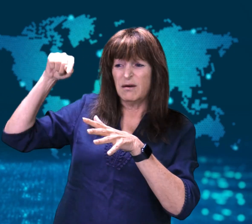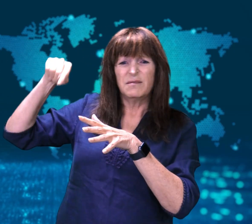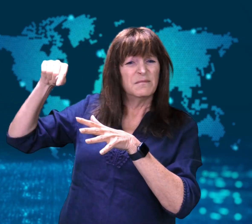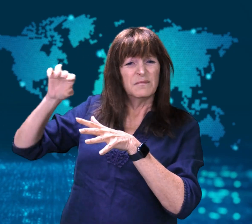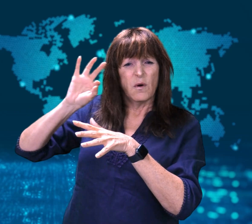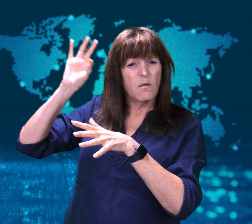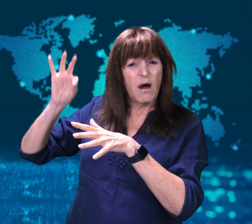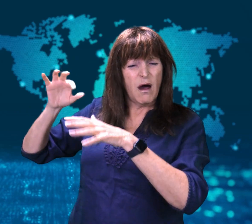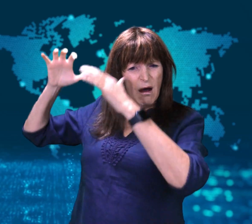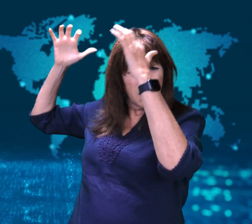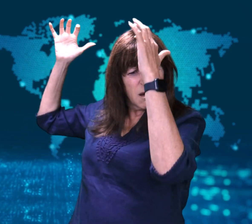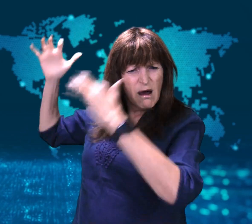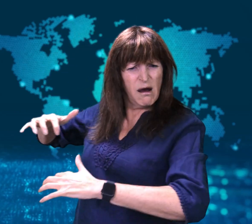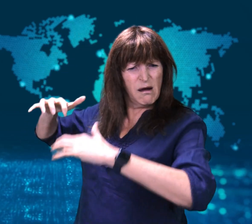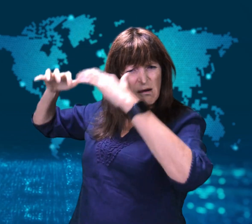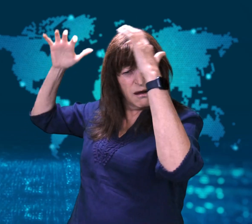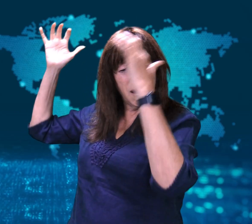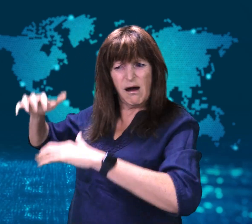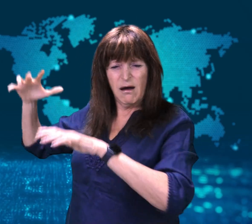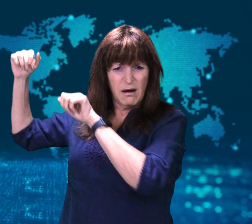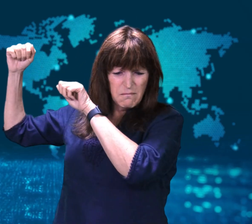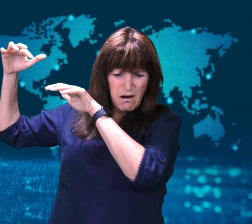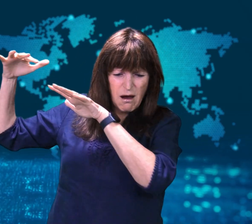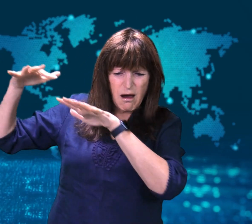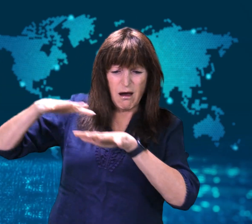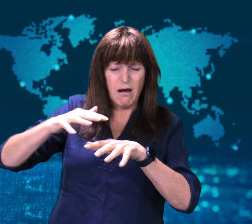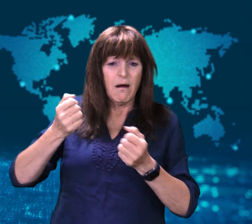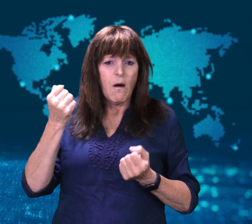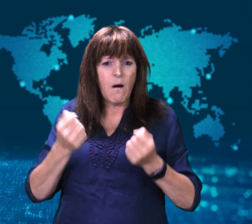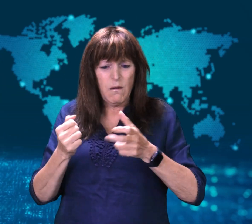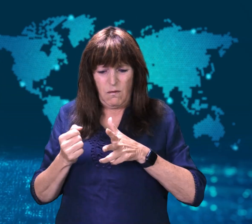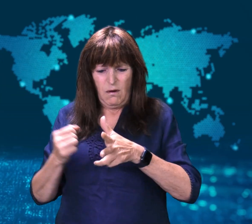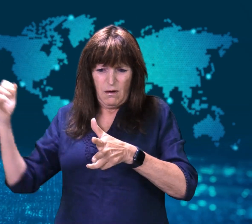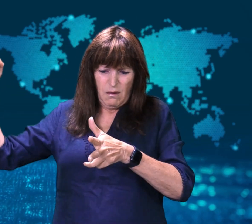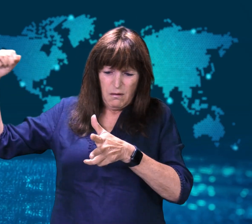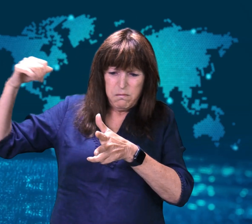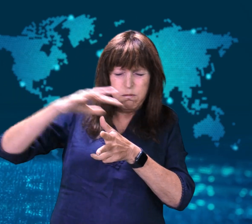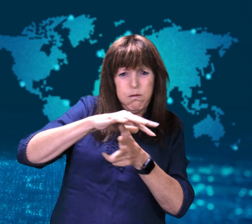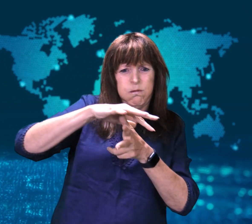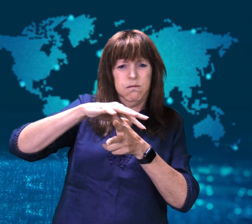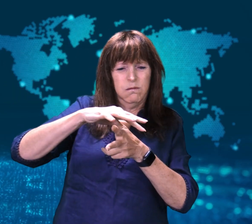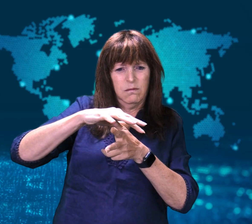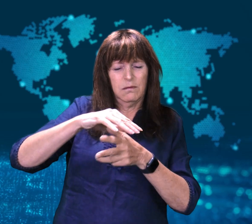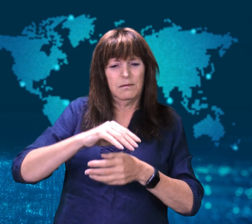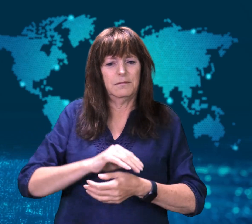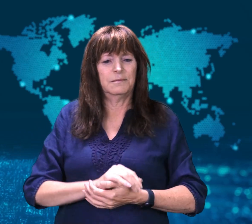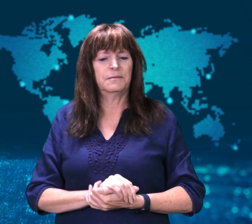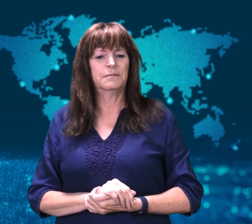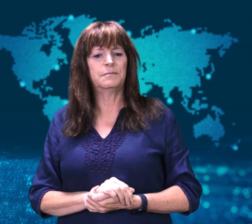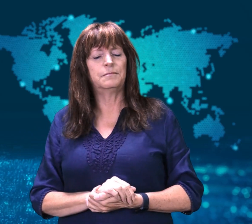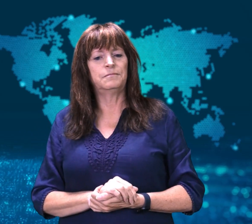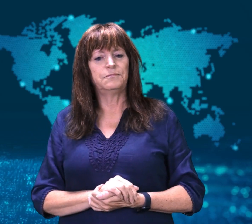caused by heavy rainfall, hit their vehicle.